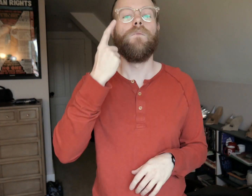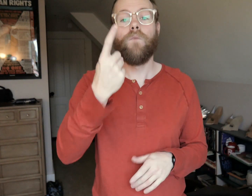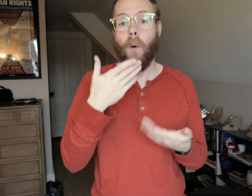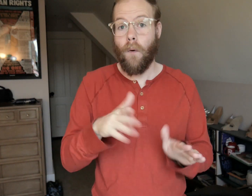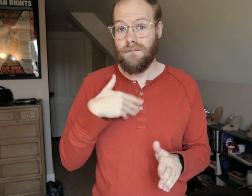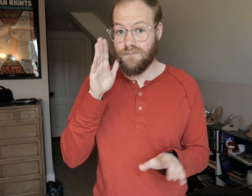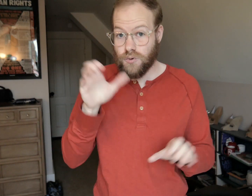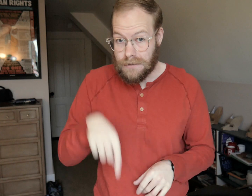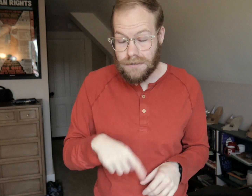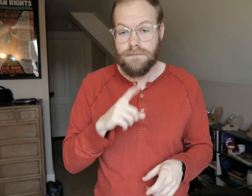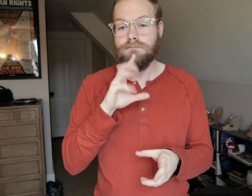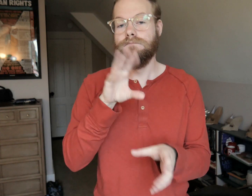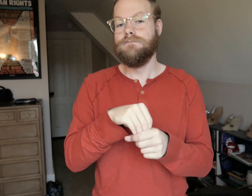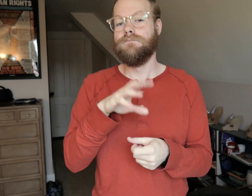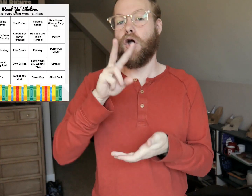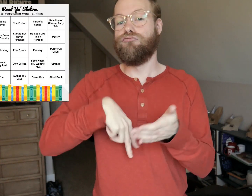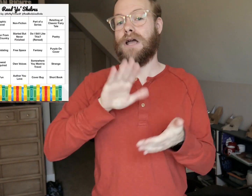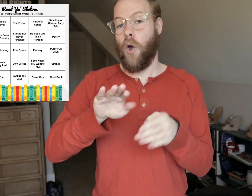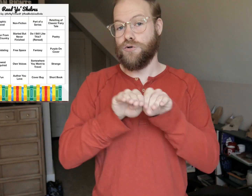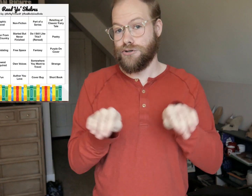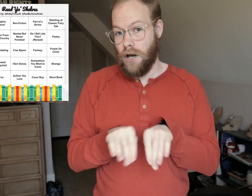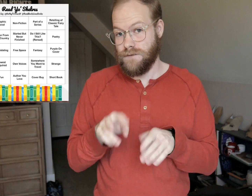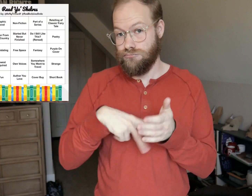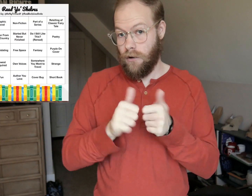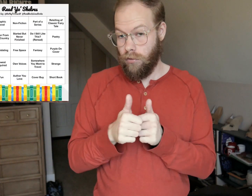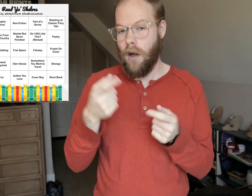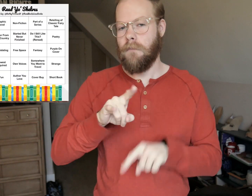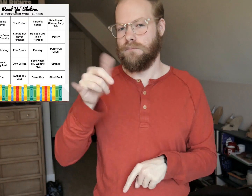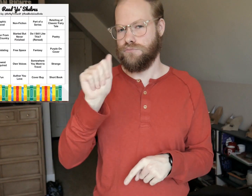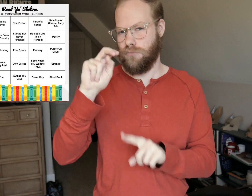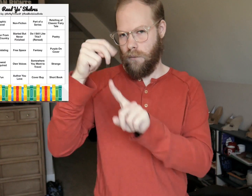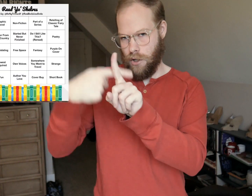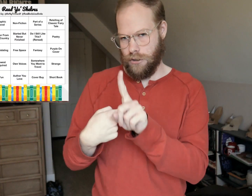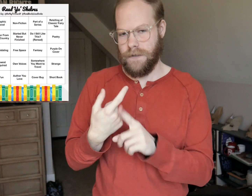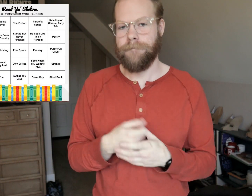One of the ways I’m going to do that is participating in the Read Yo’ Shelves readathon, which happens in January.